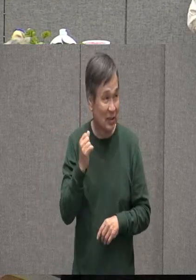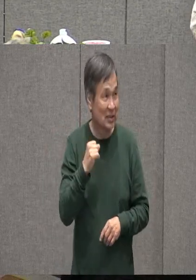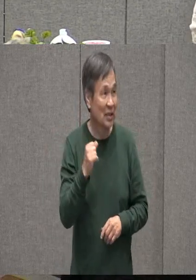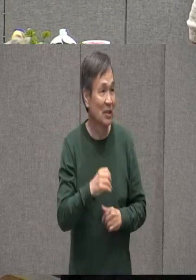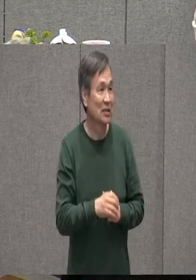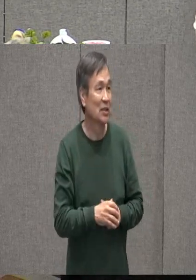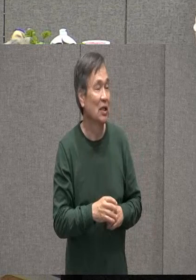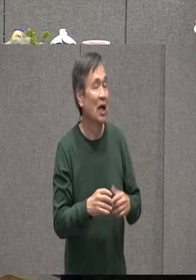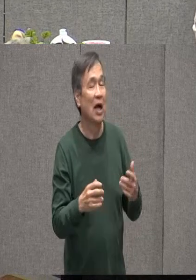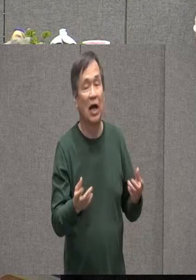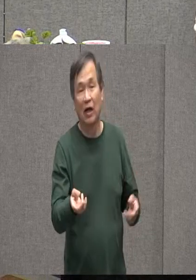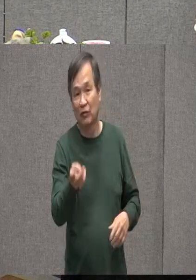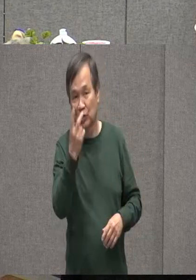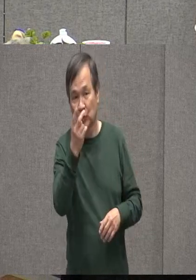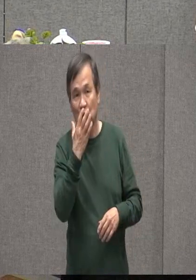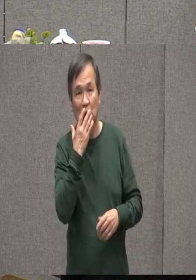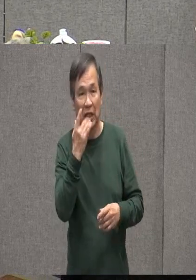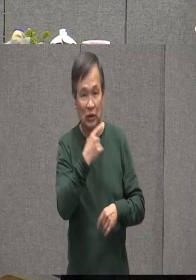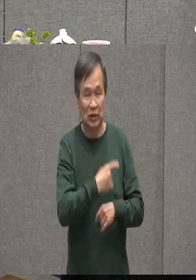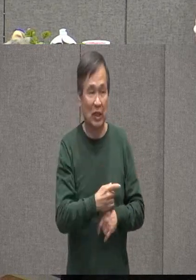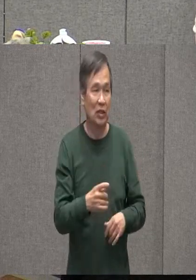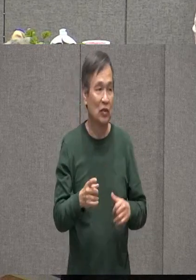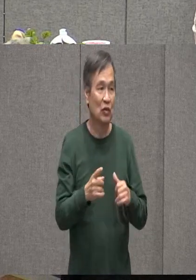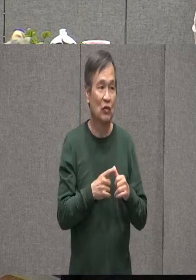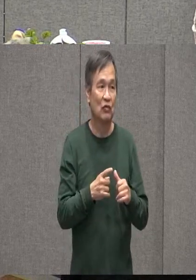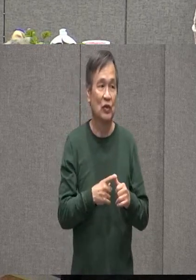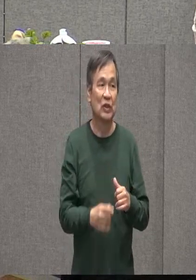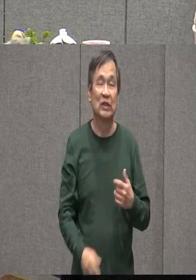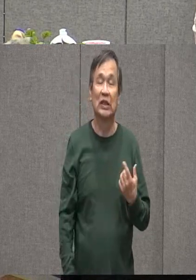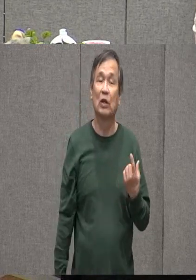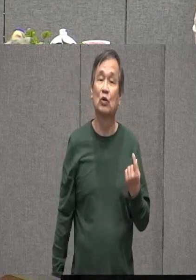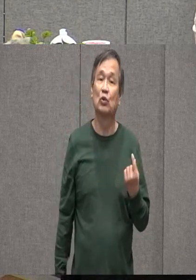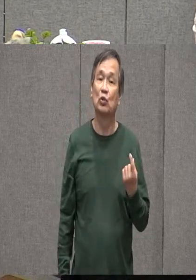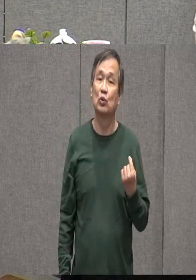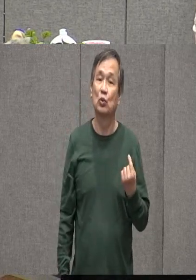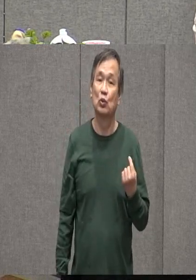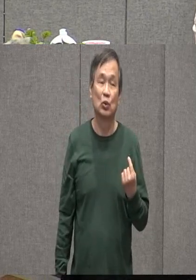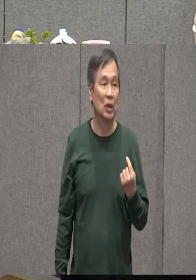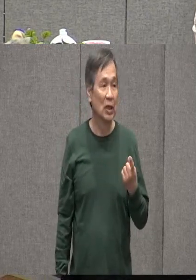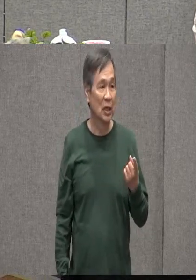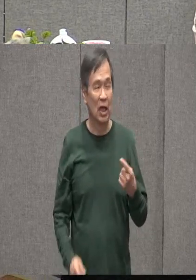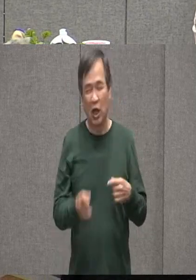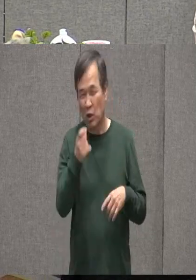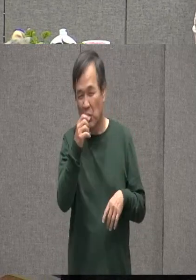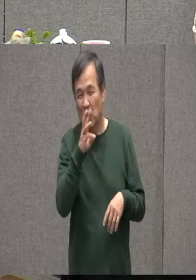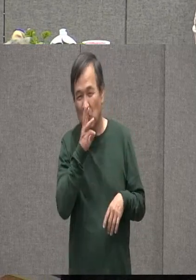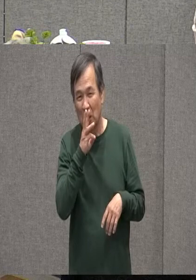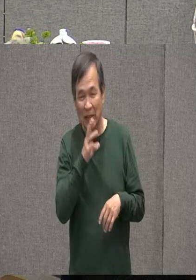I'm gonna use two colors today. So the first thing that I'm going to do is I'm going to take some water and I'm going to--